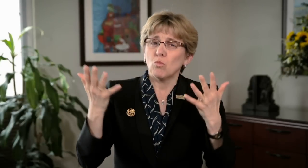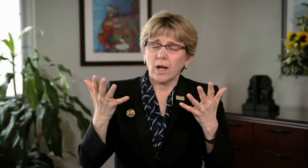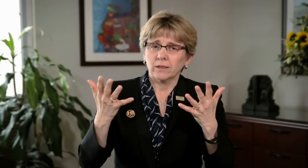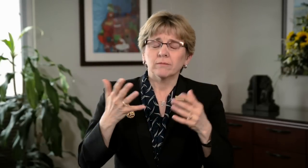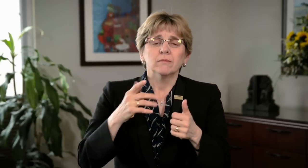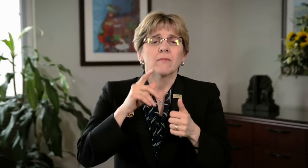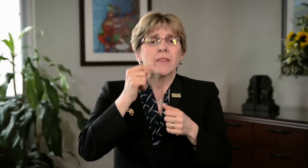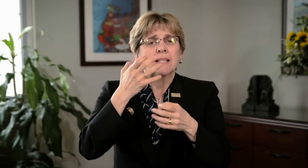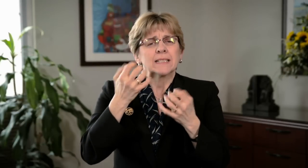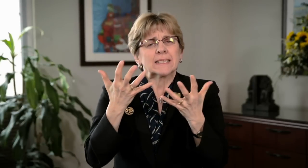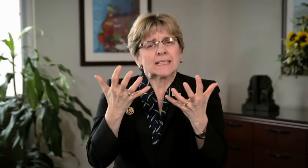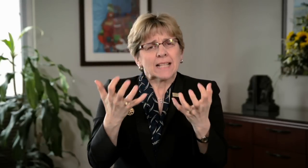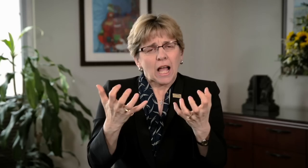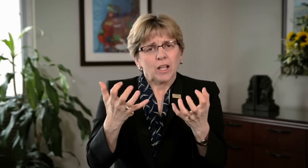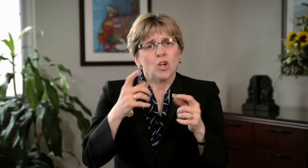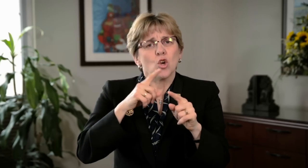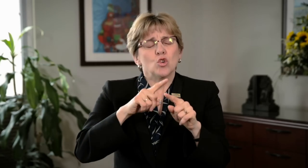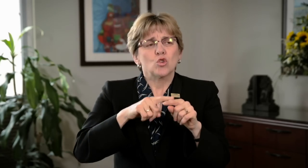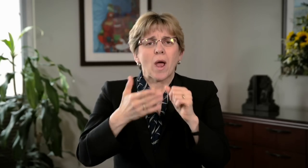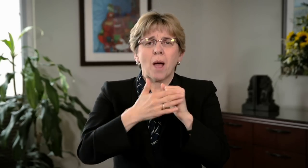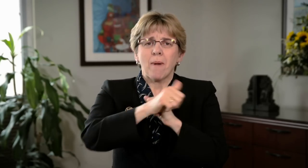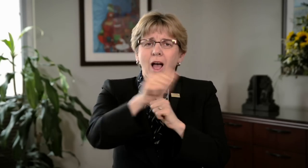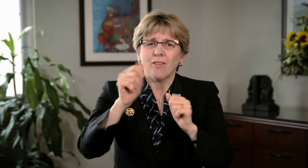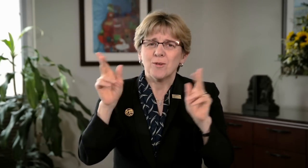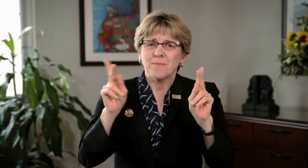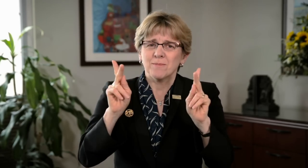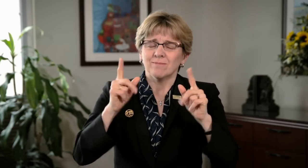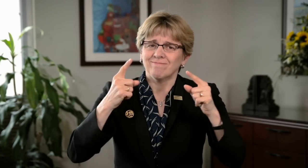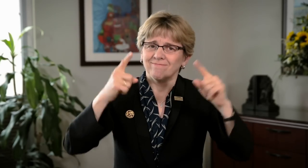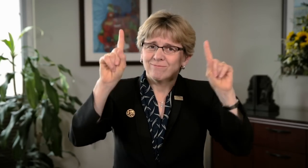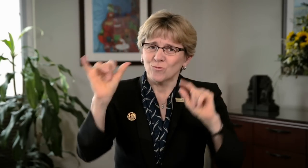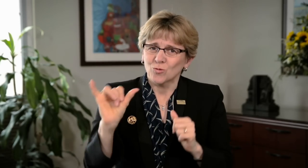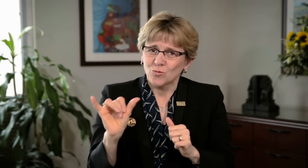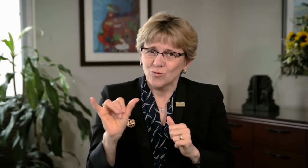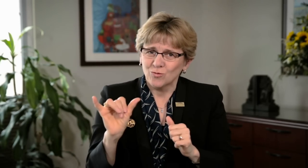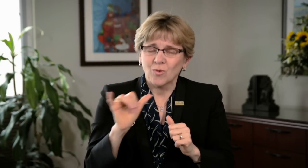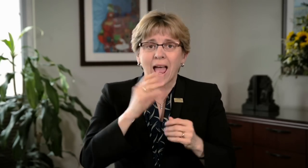True leadership is the desire to help other people succeed.